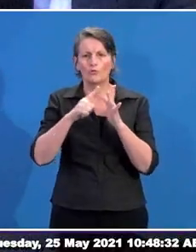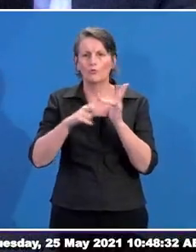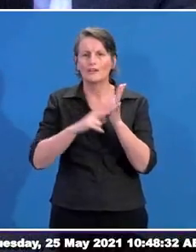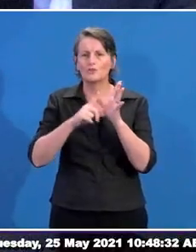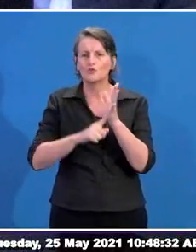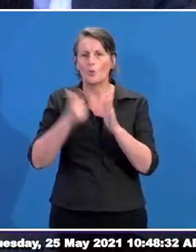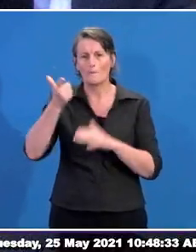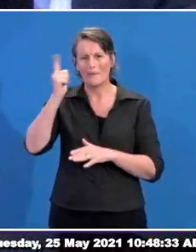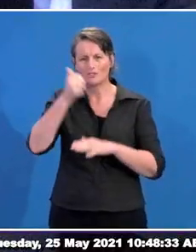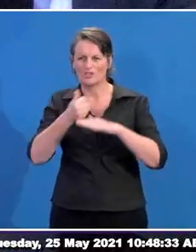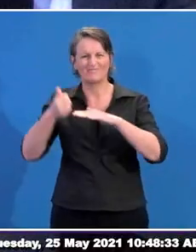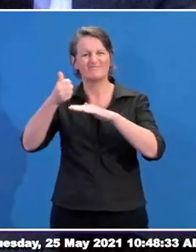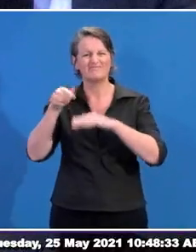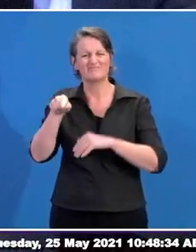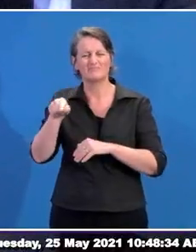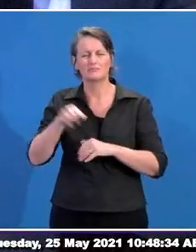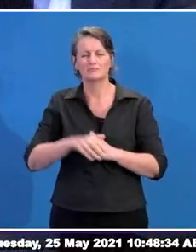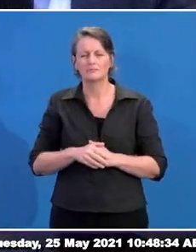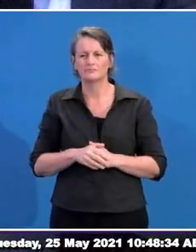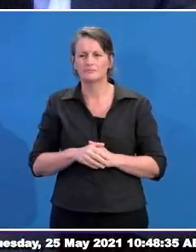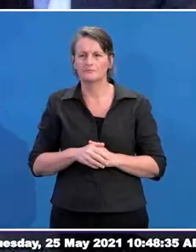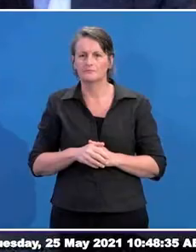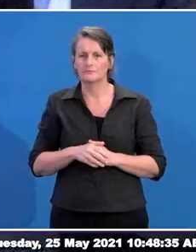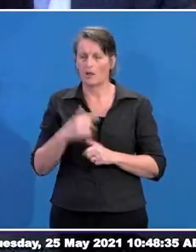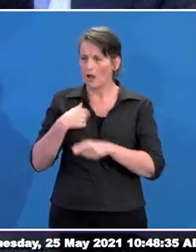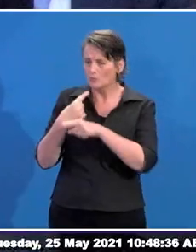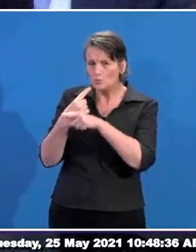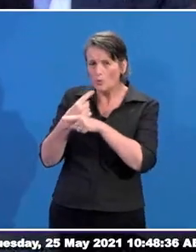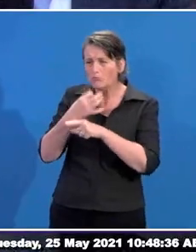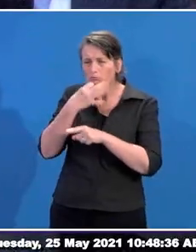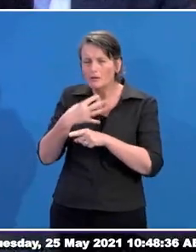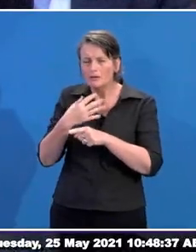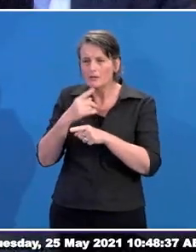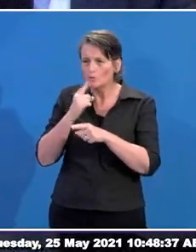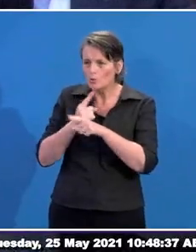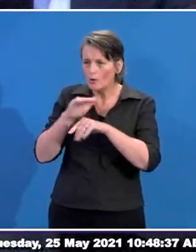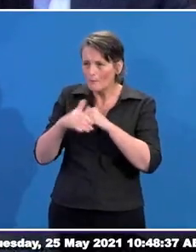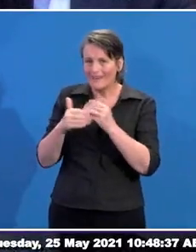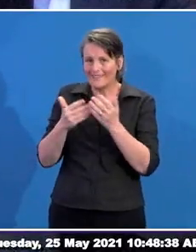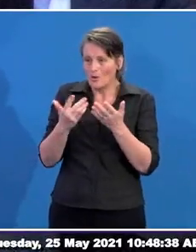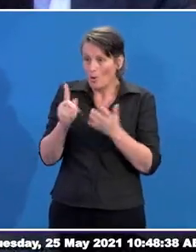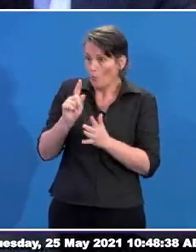about how we address some of the systemic issues